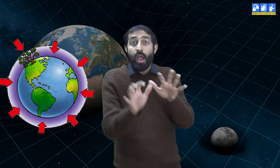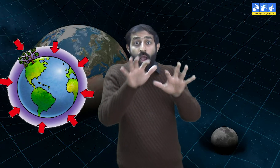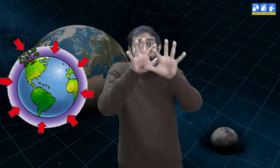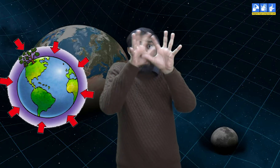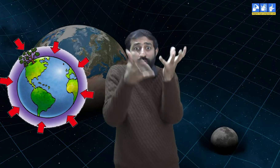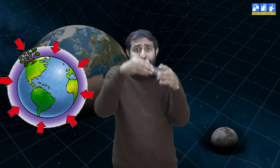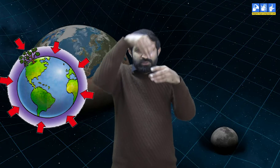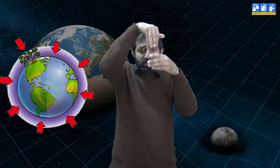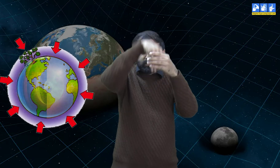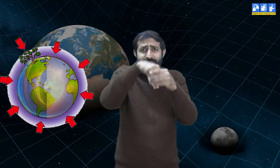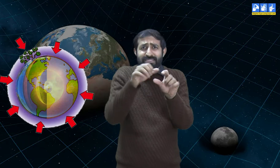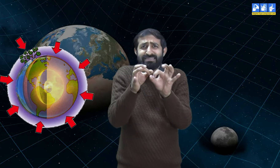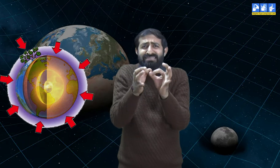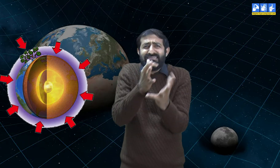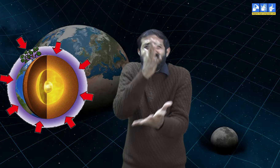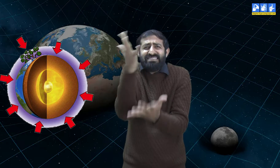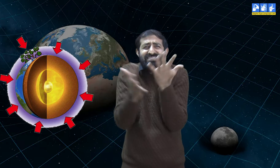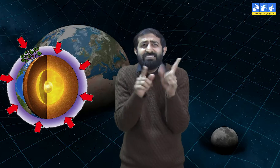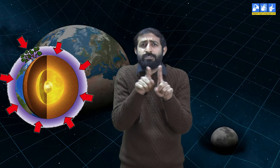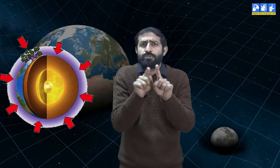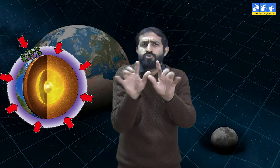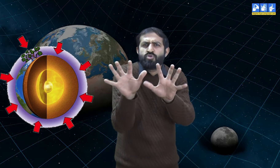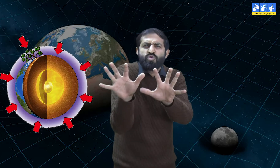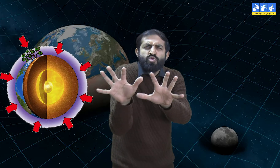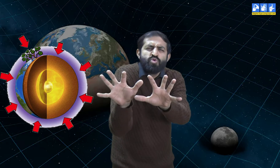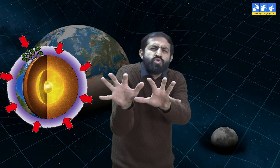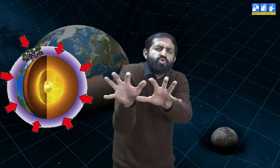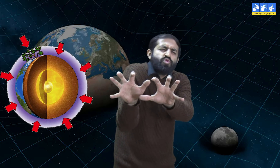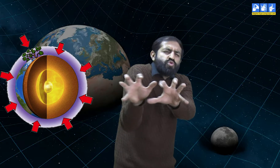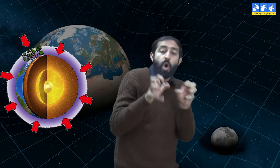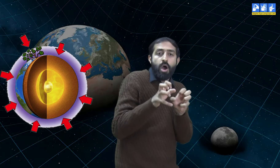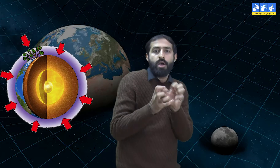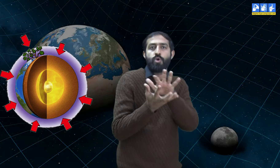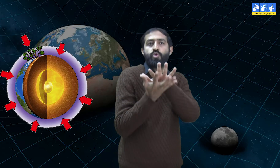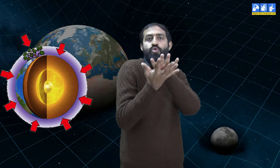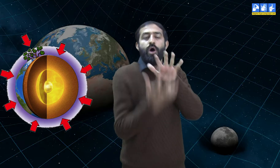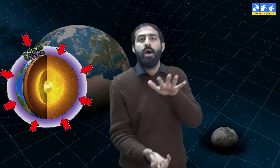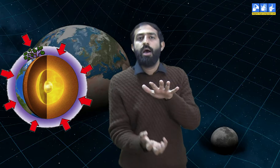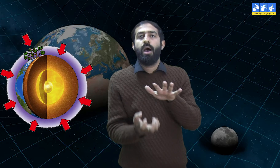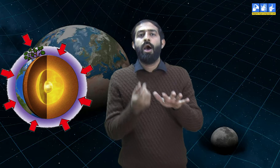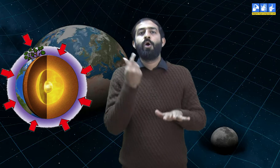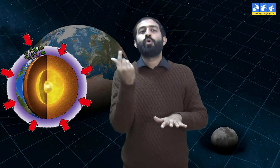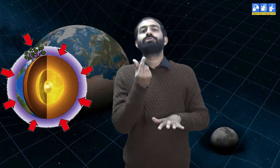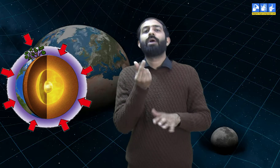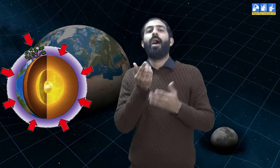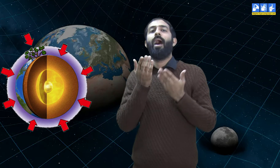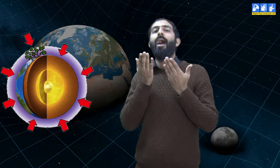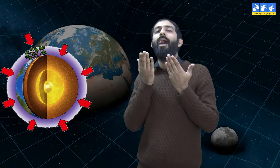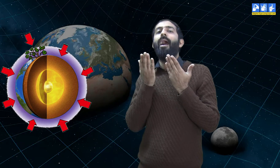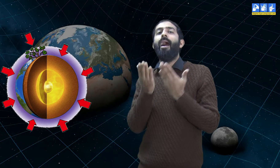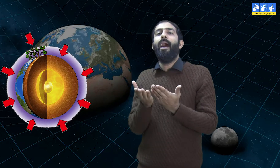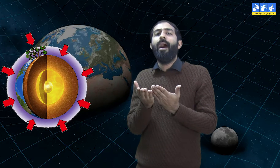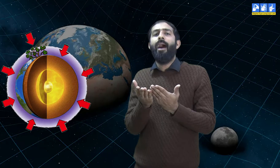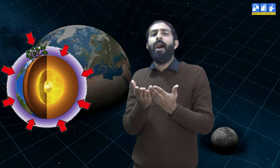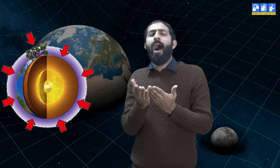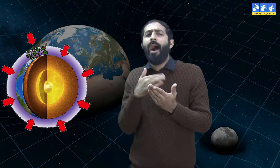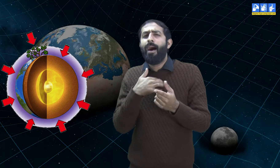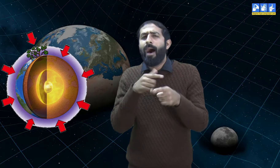The Sun has the highest and strongest gravitational force.